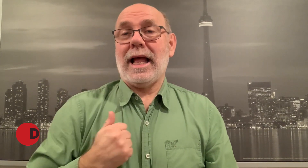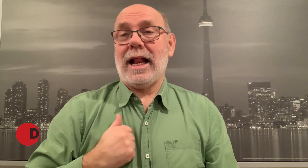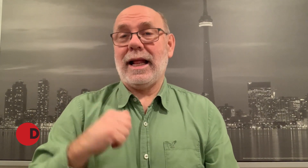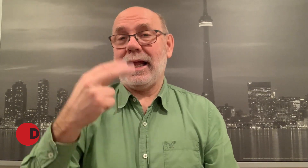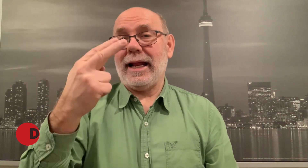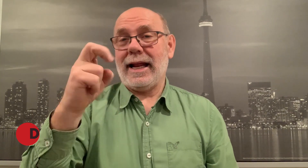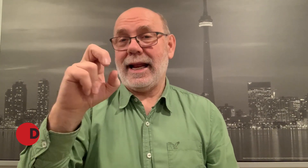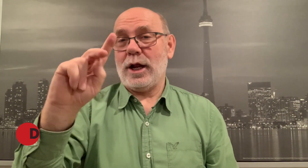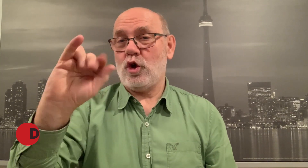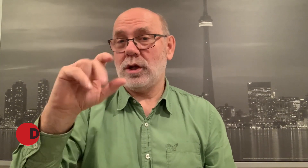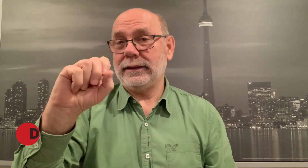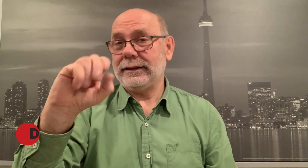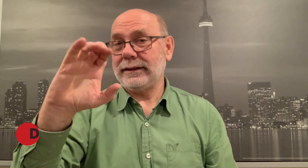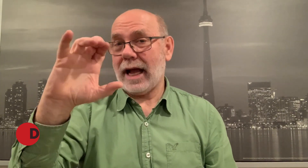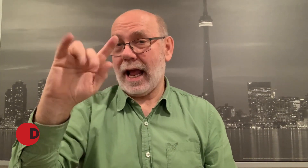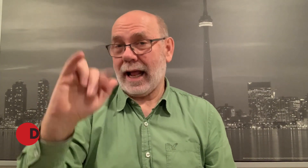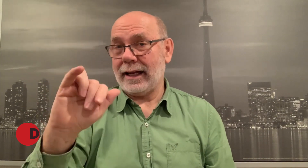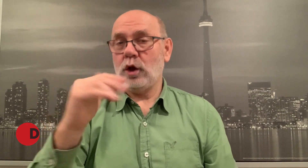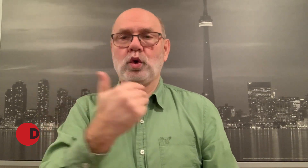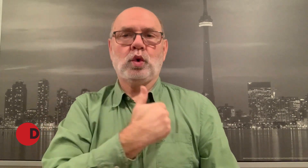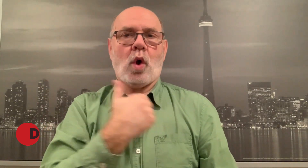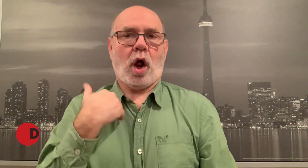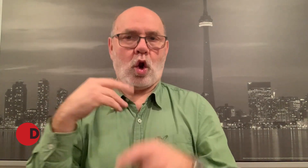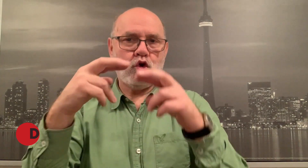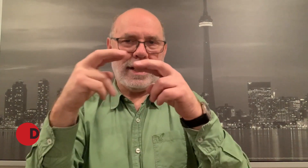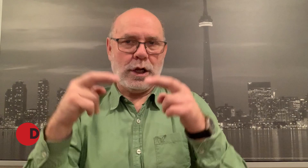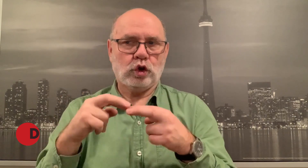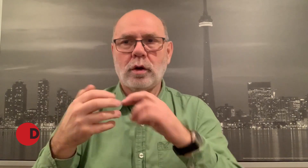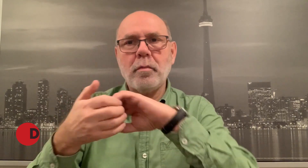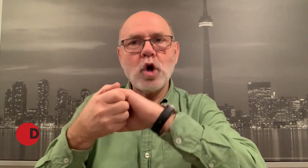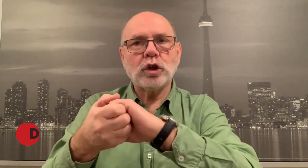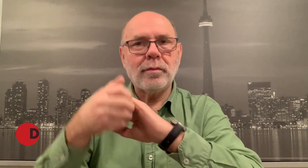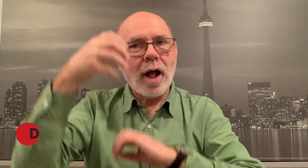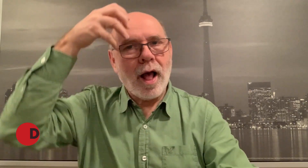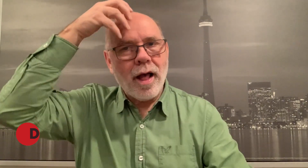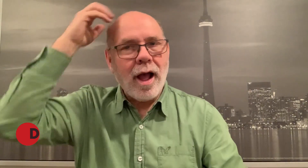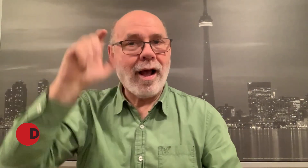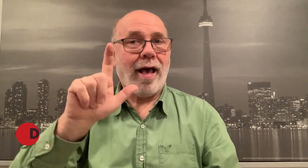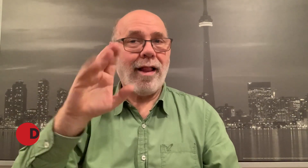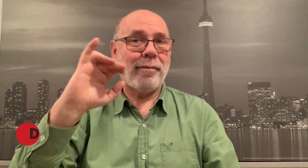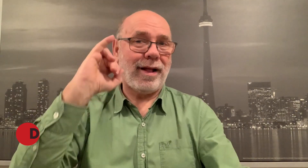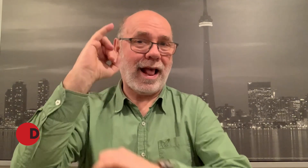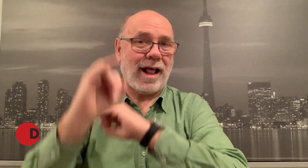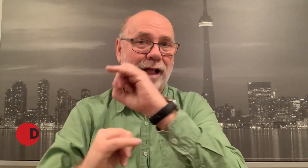organized by Canadian Hearing Society Toronto Region in partnership